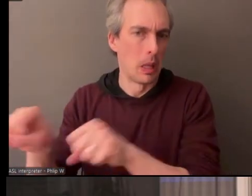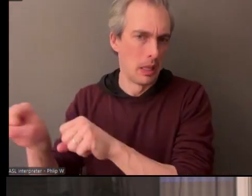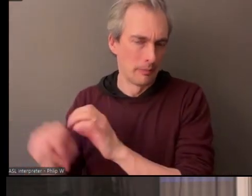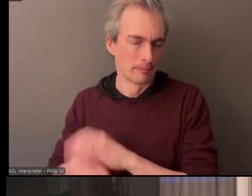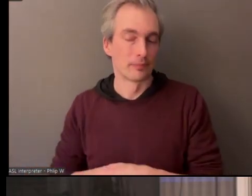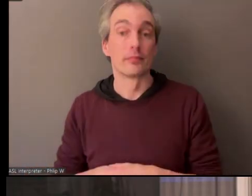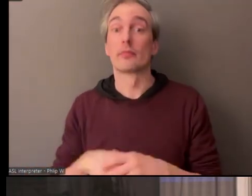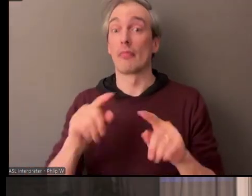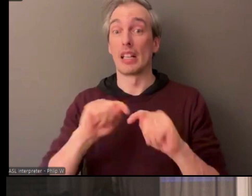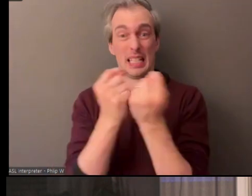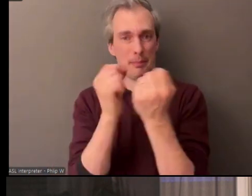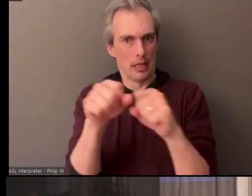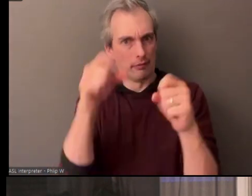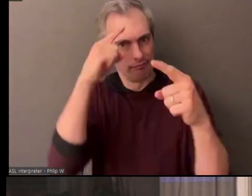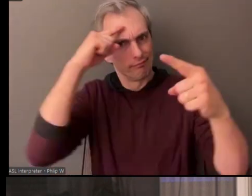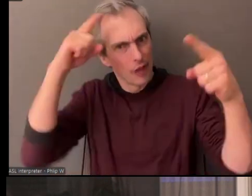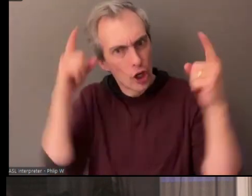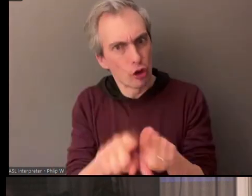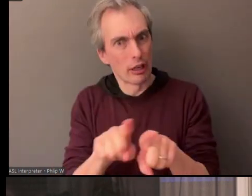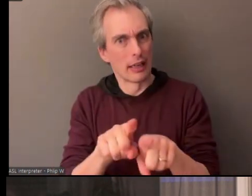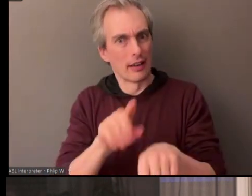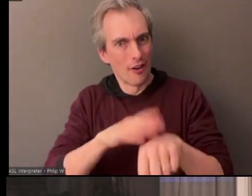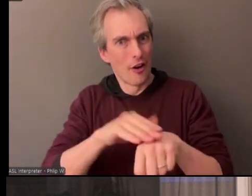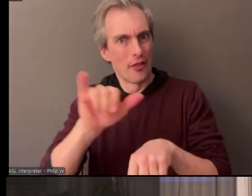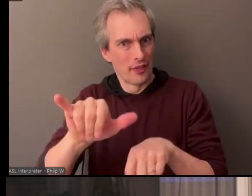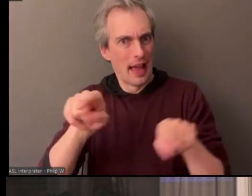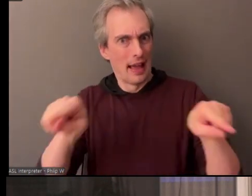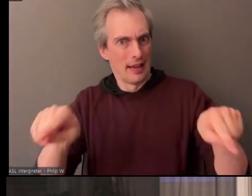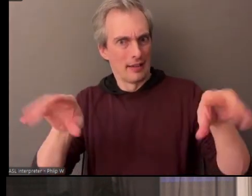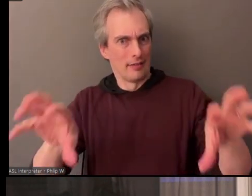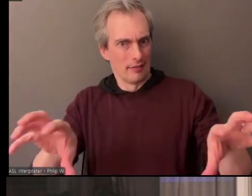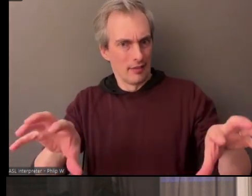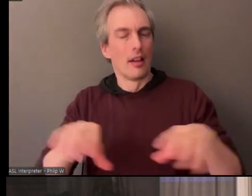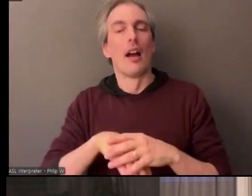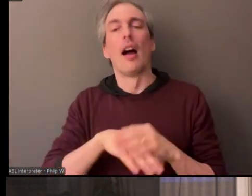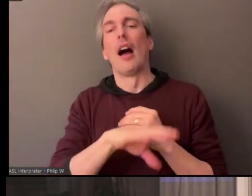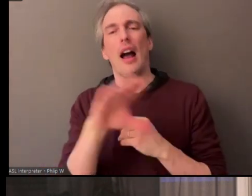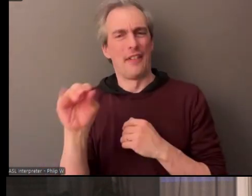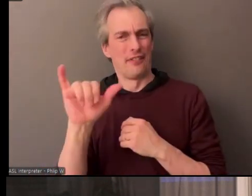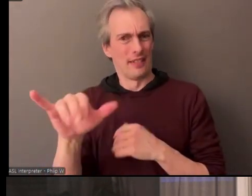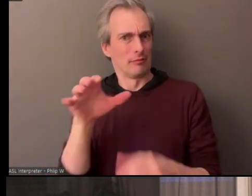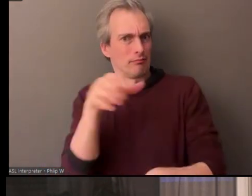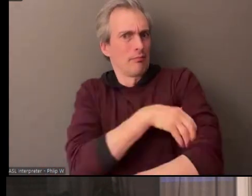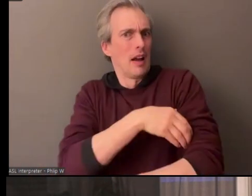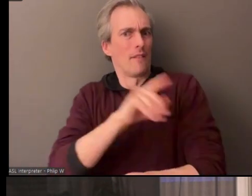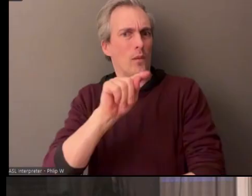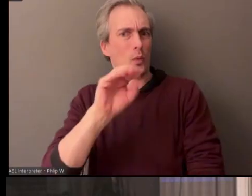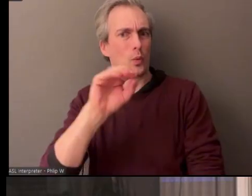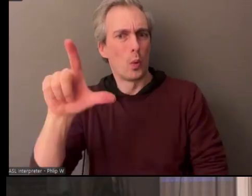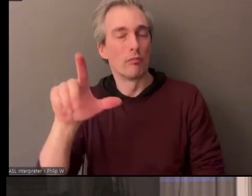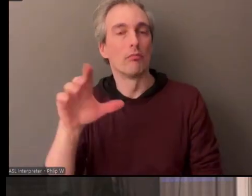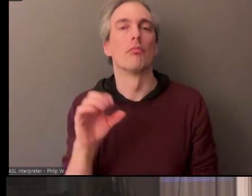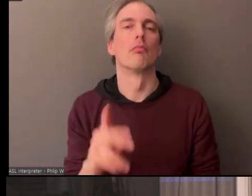So let's talk about acceptance criteria. And user stories. What are they? They're just a story.